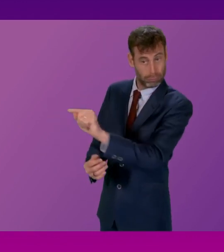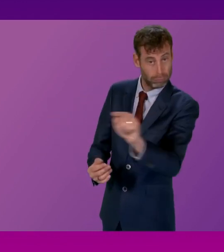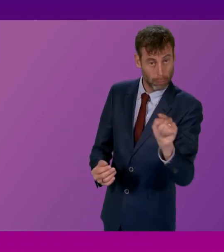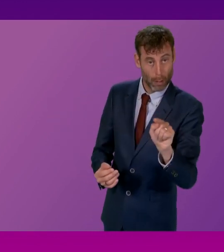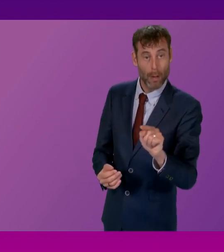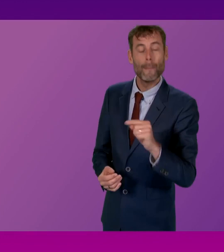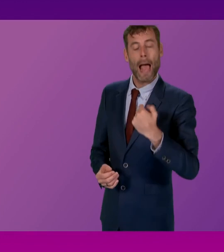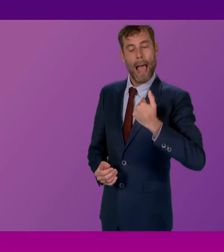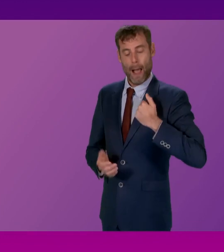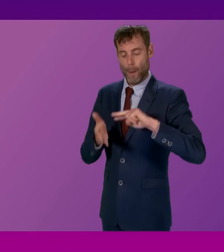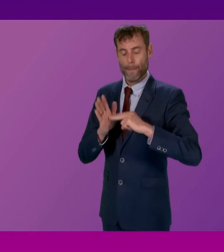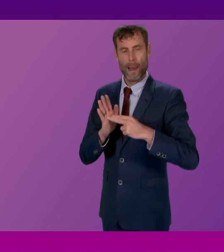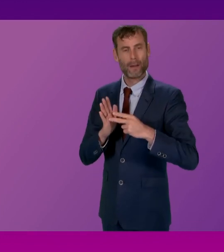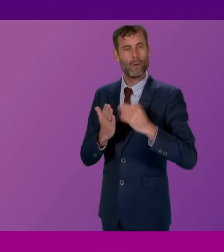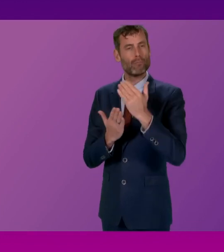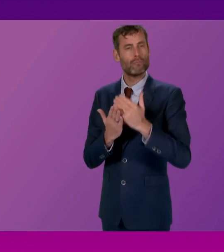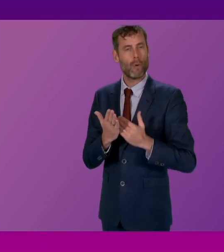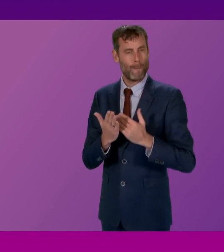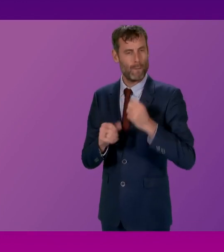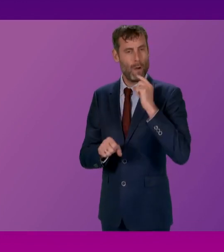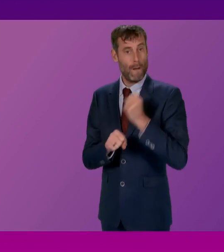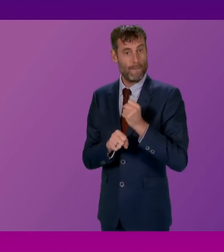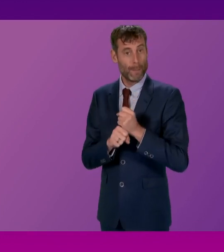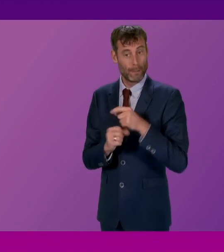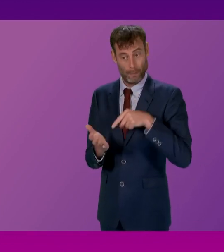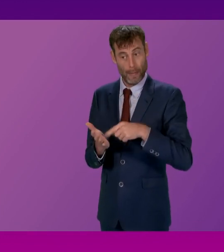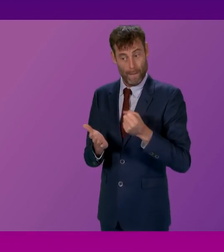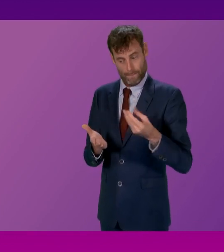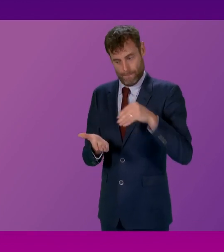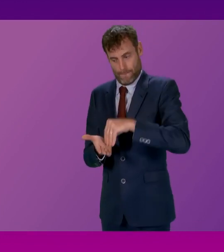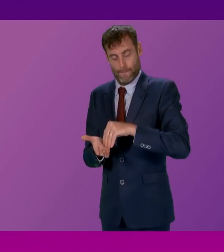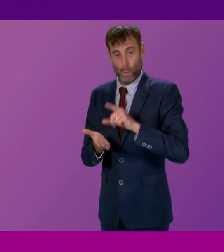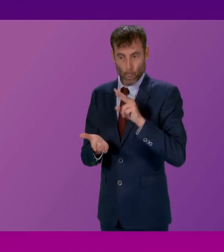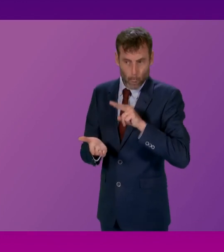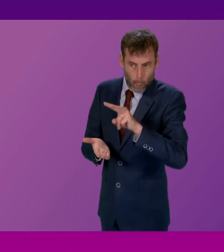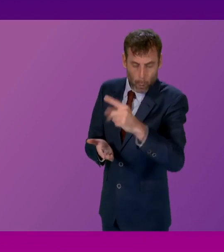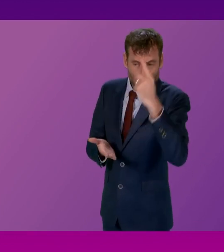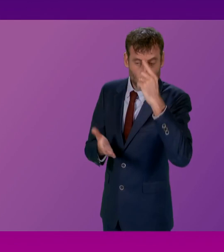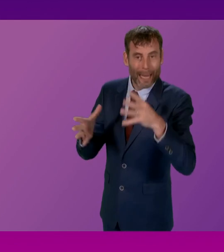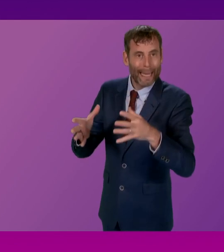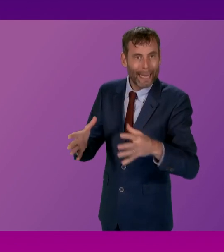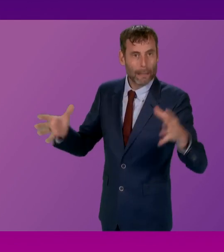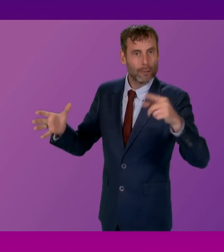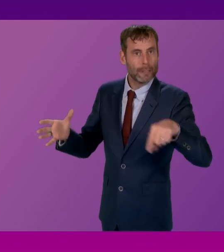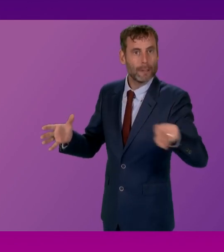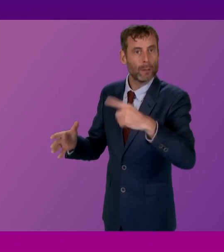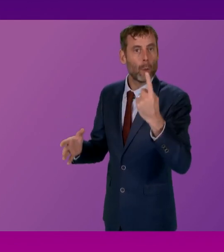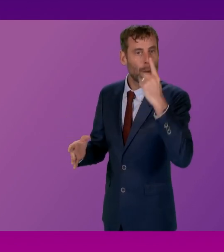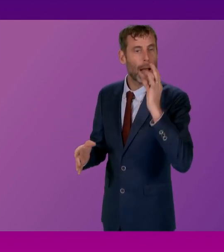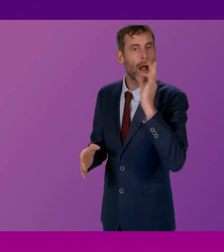we will seek to expand that. However, we know that we still have significant challenges around poverty in Scotland.